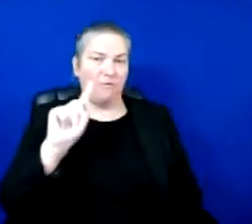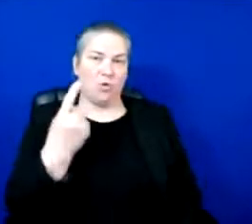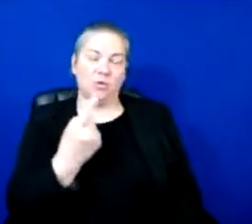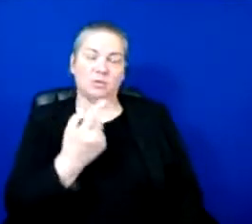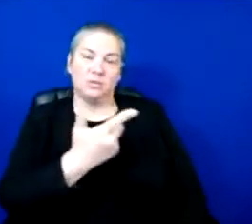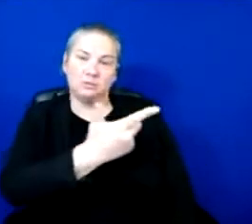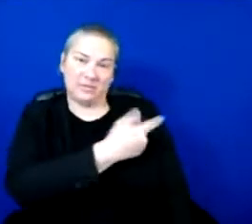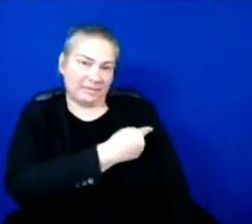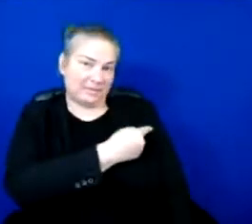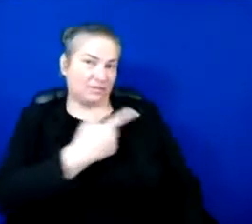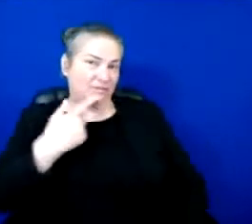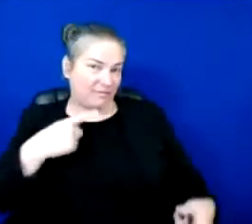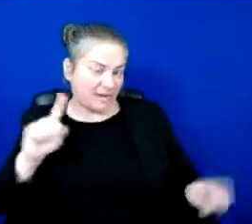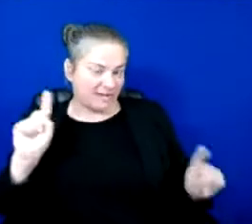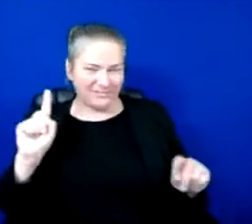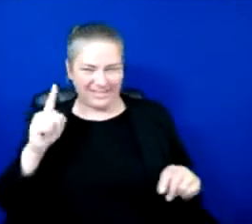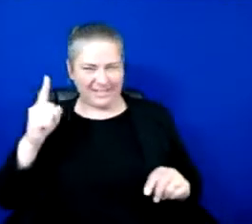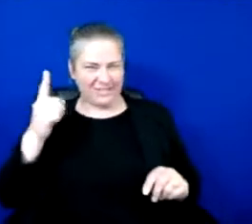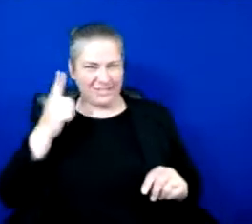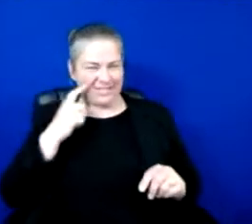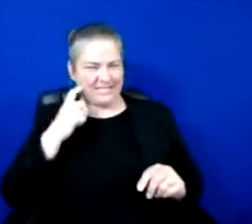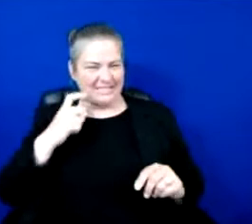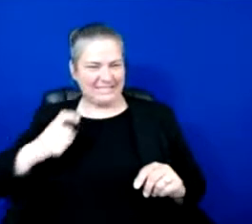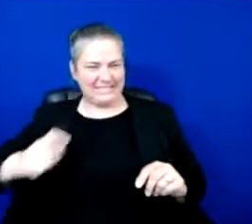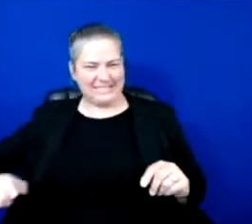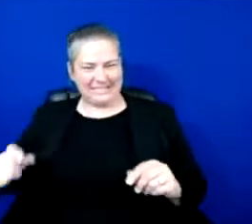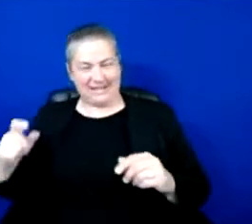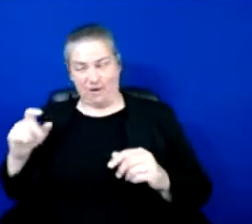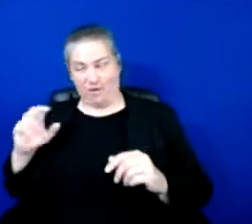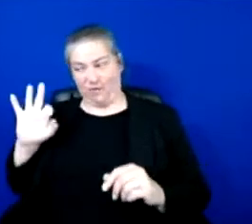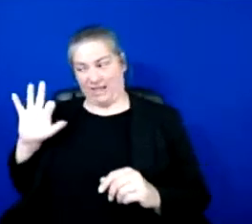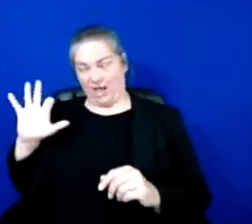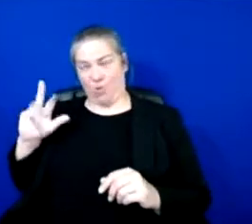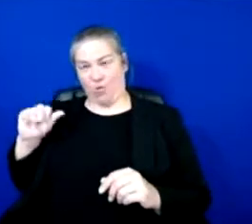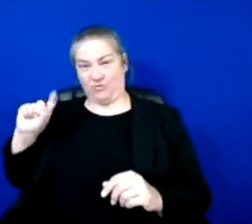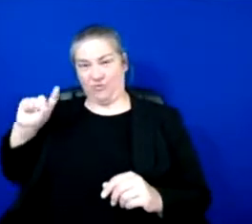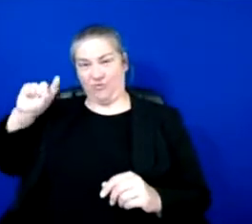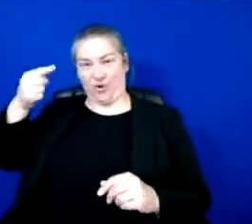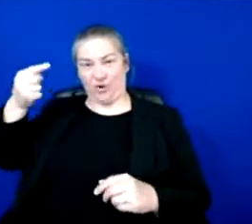pulled away just a bit From Franklin County, which used to be just 1% point